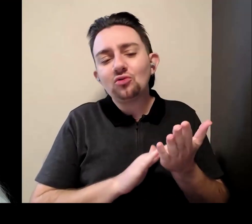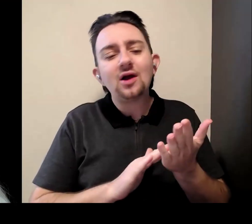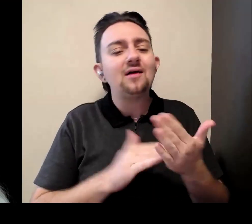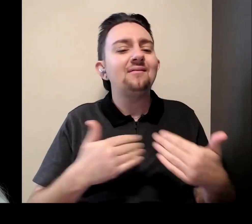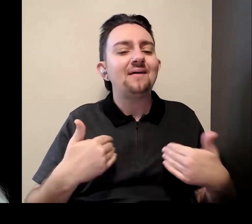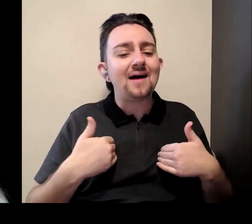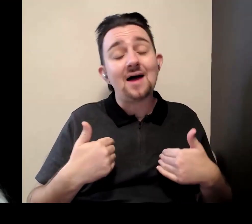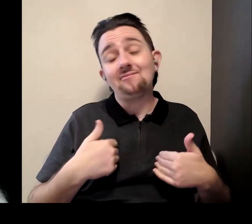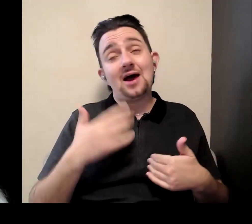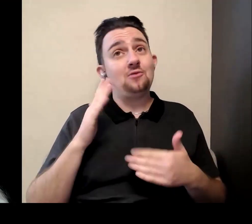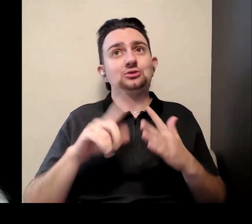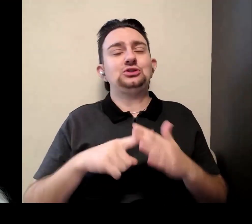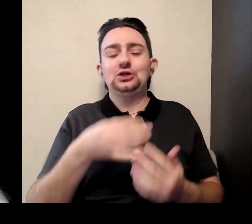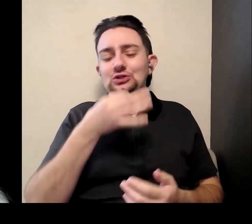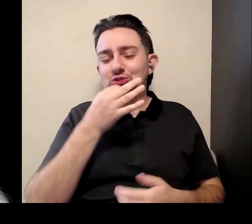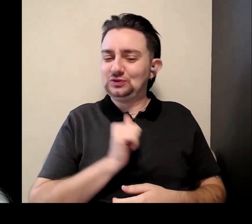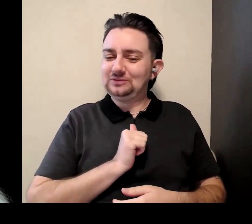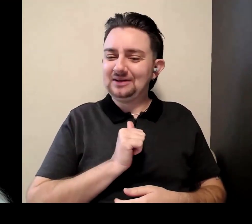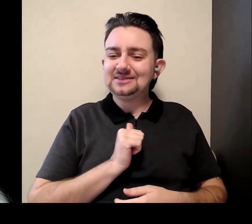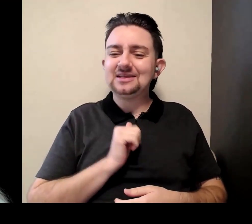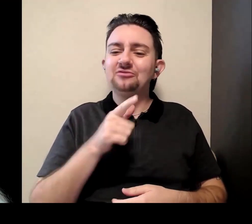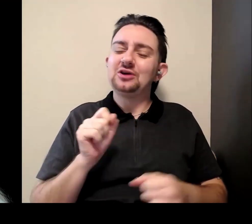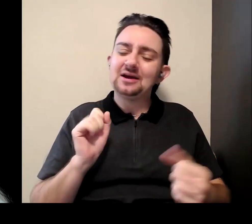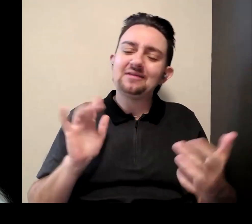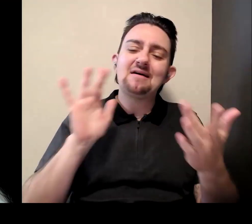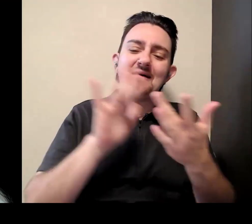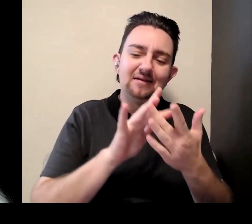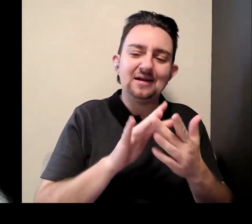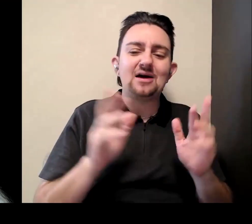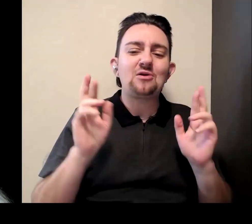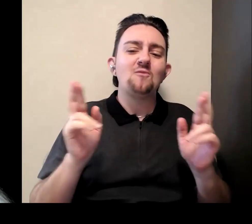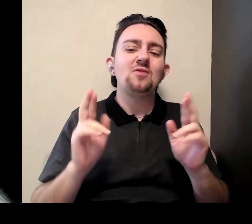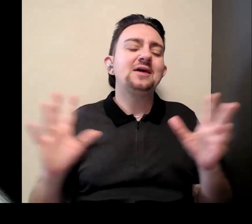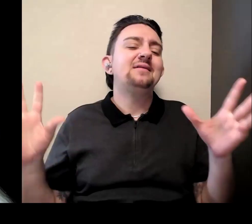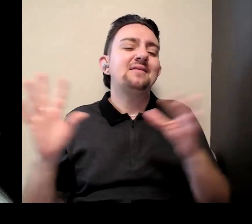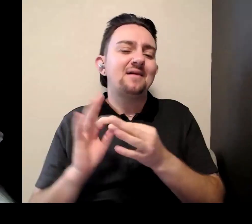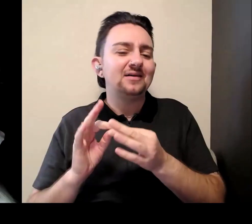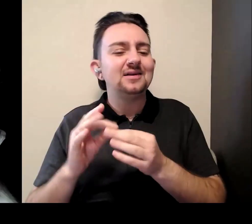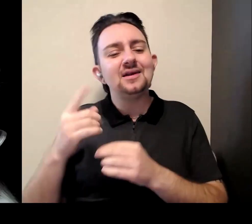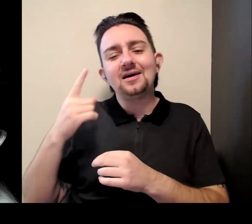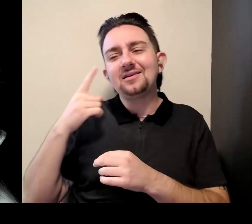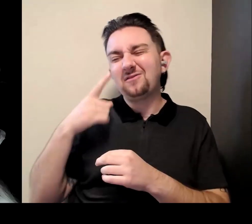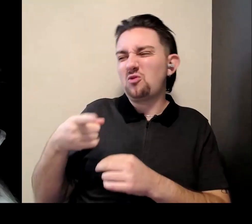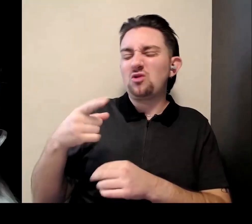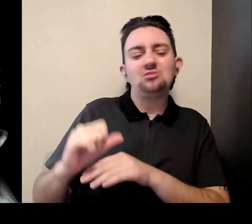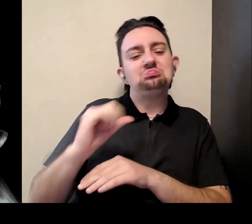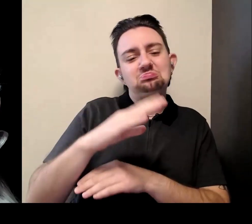So if you contacted Great Leaps, hopefully they could connect you to get the braille files. A few more things.